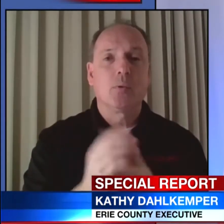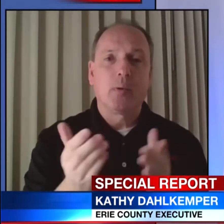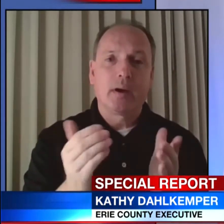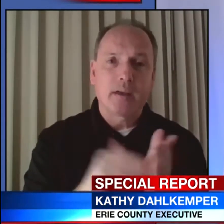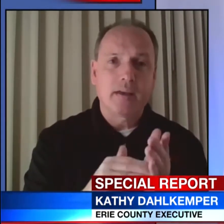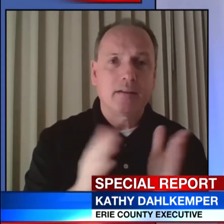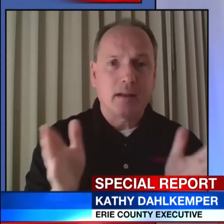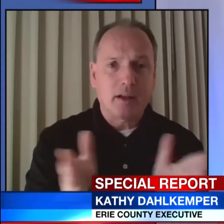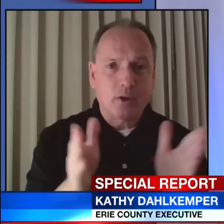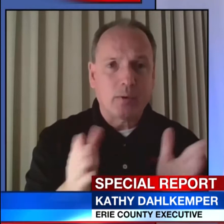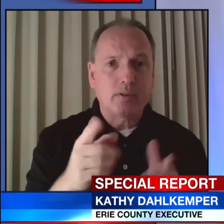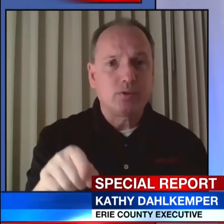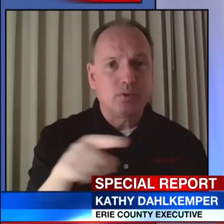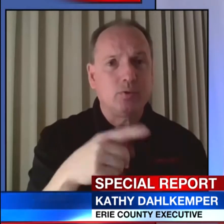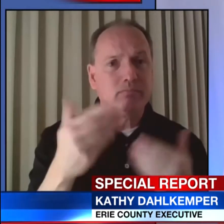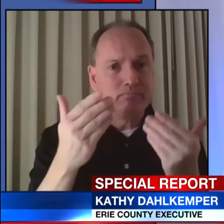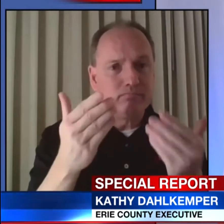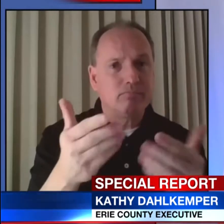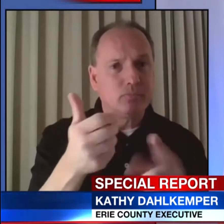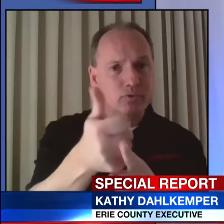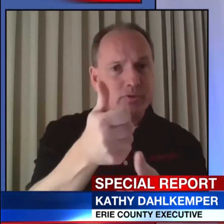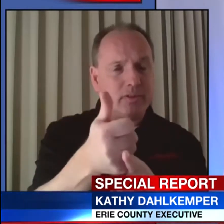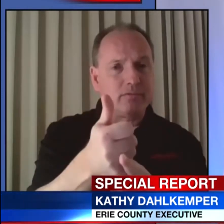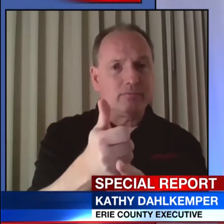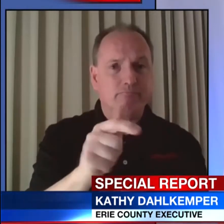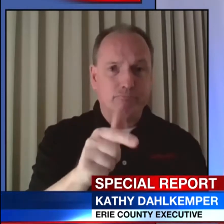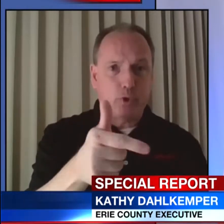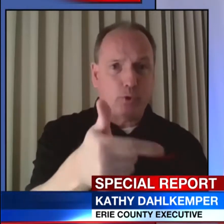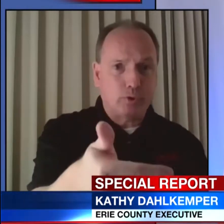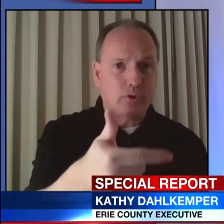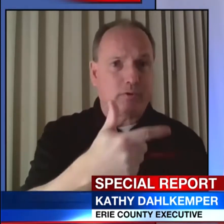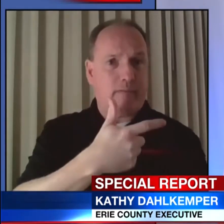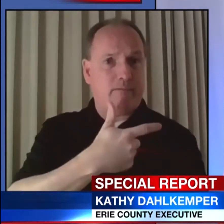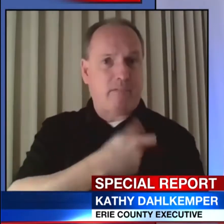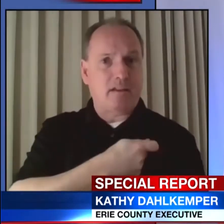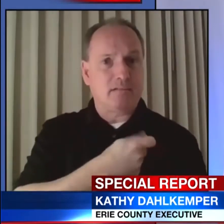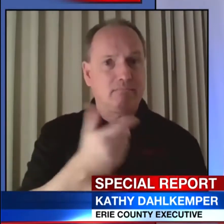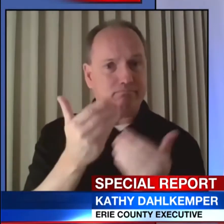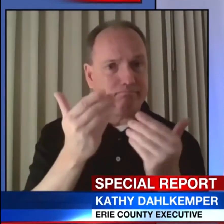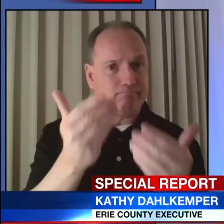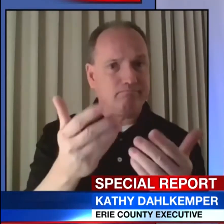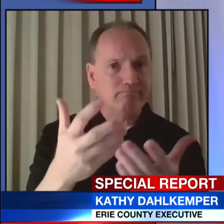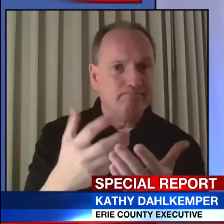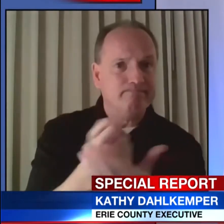WIDELY AVAILABLE. SO, AGAIN, I ENCOURAGE YOU TO GET VACCINATED WHEN IT IS